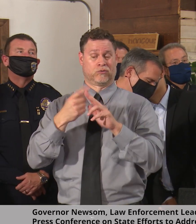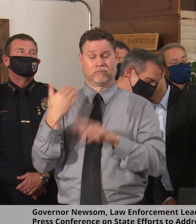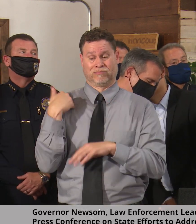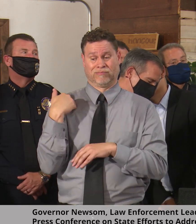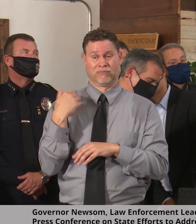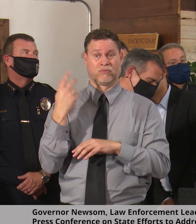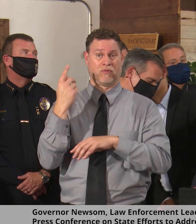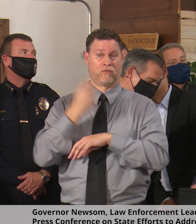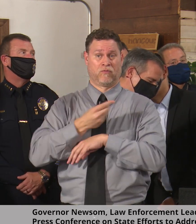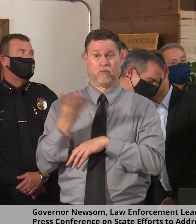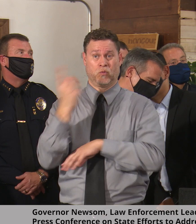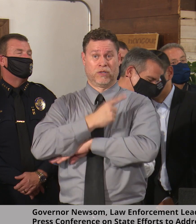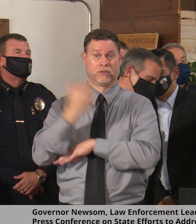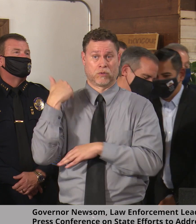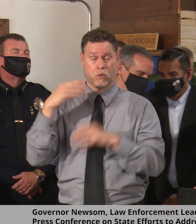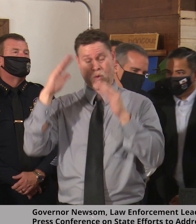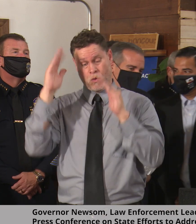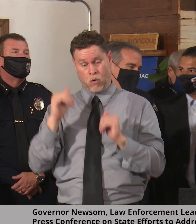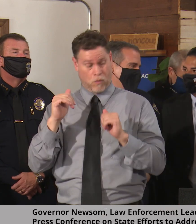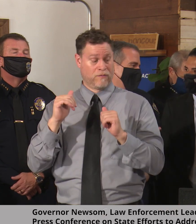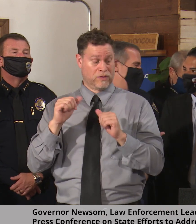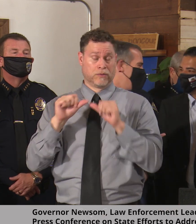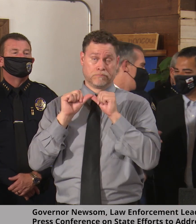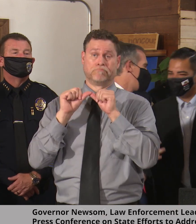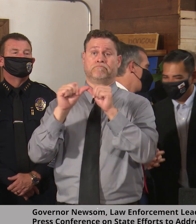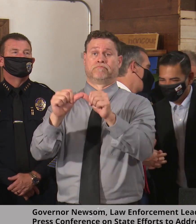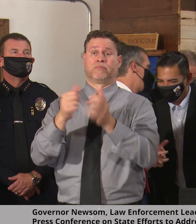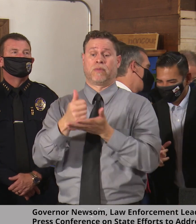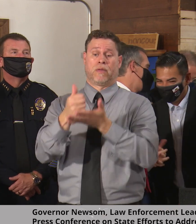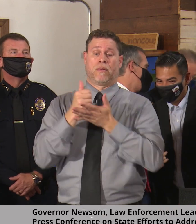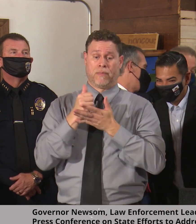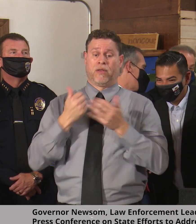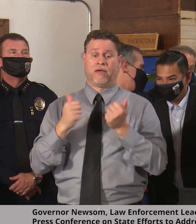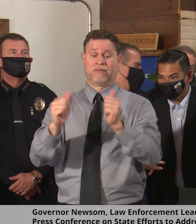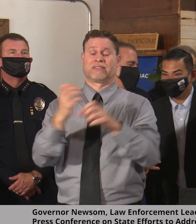and we hope it also will substantially aid in our efforts to get people vaccinated.